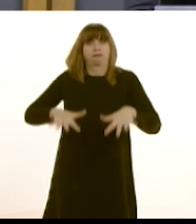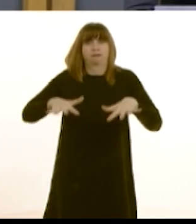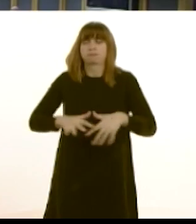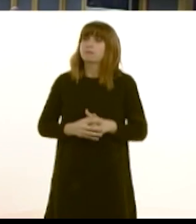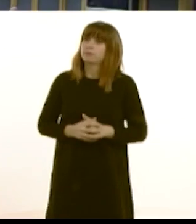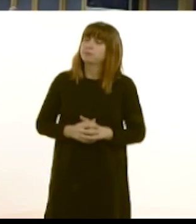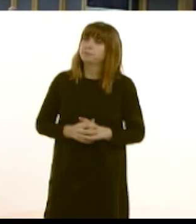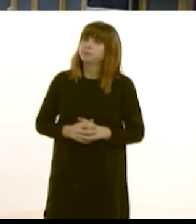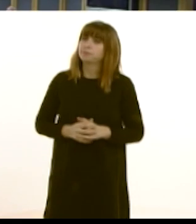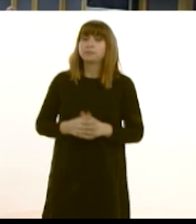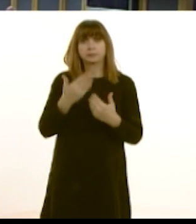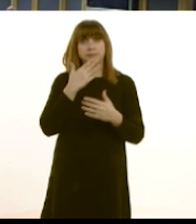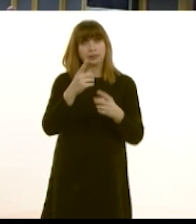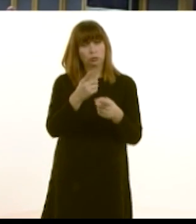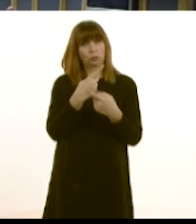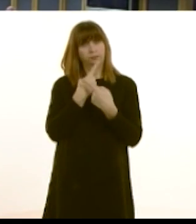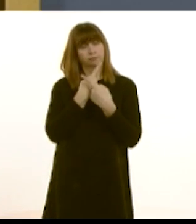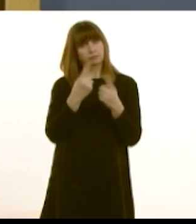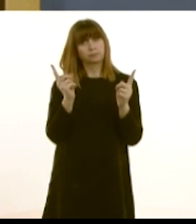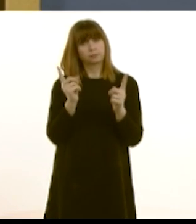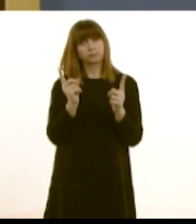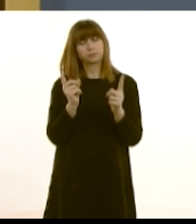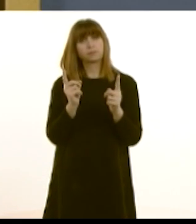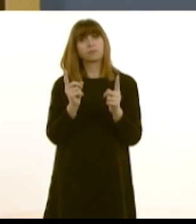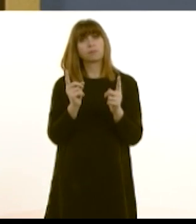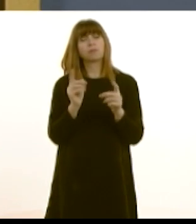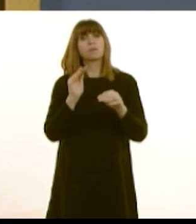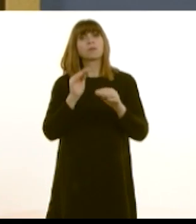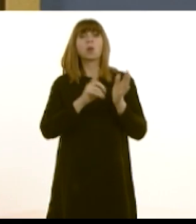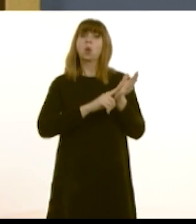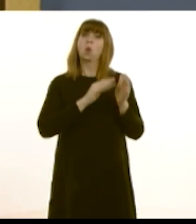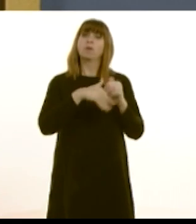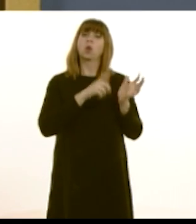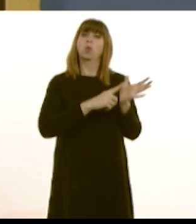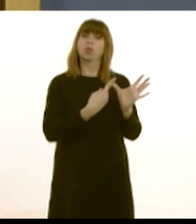Will the First Minister make a statement on procedures for local authority asset transfers?